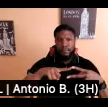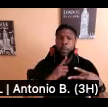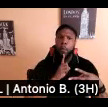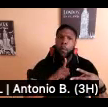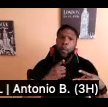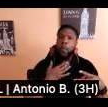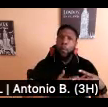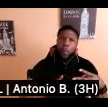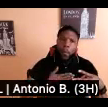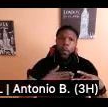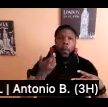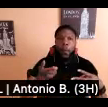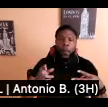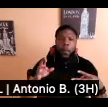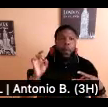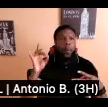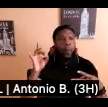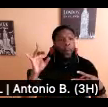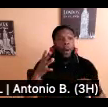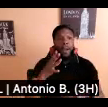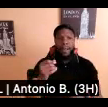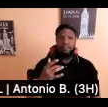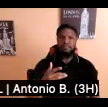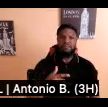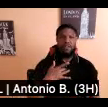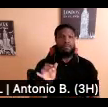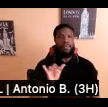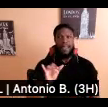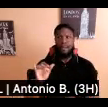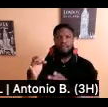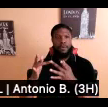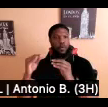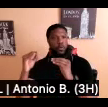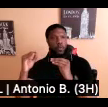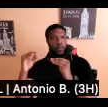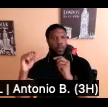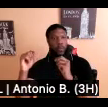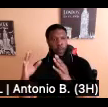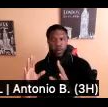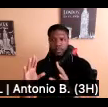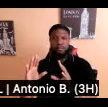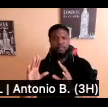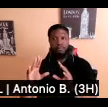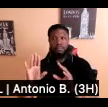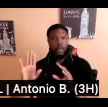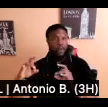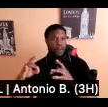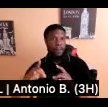and felt like the tutors were giving very good feedback. Again, this has been only an operation